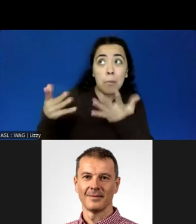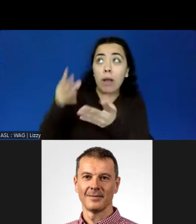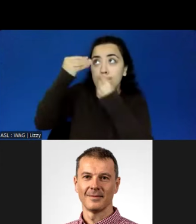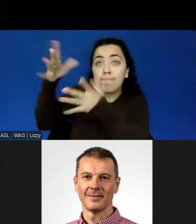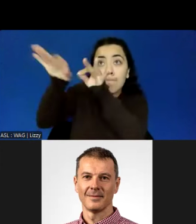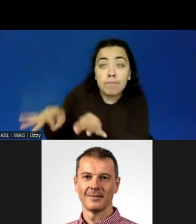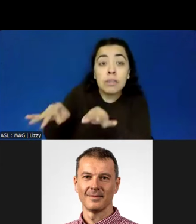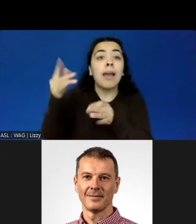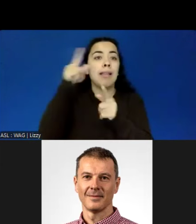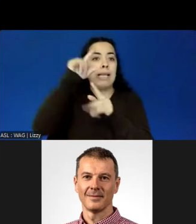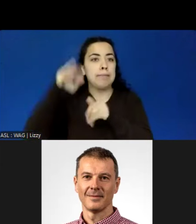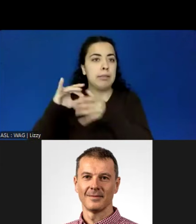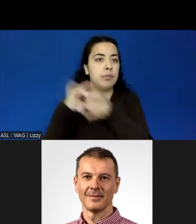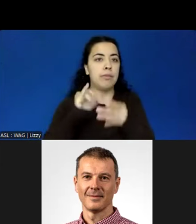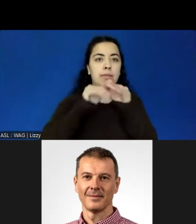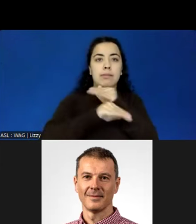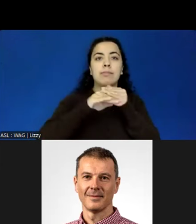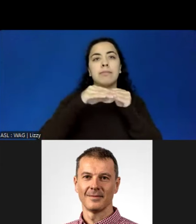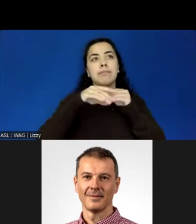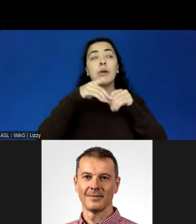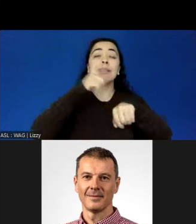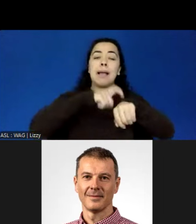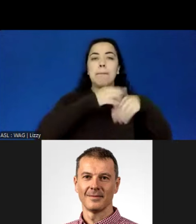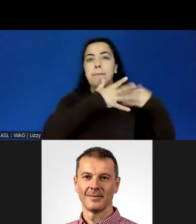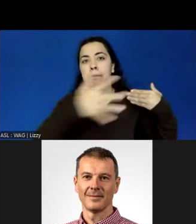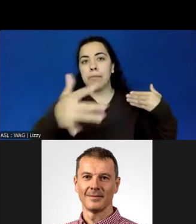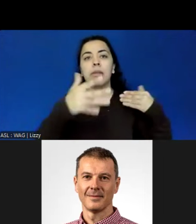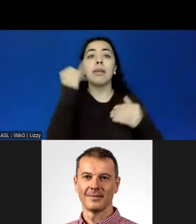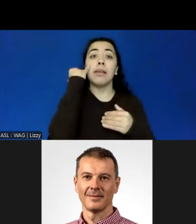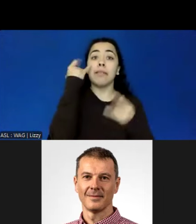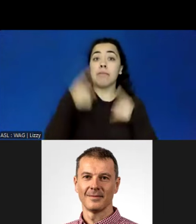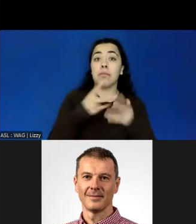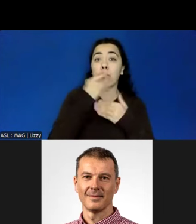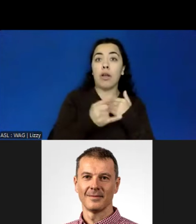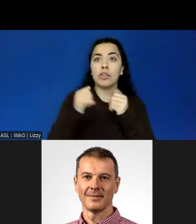around those timelines as well, especially around when a project is going to launch.